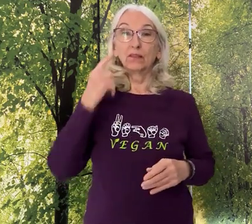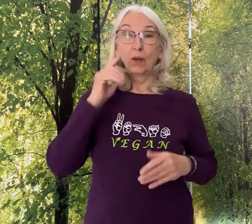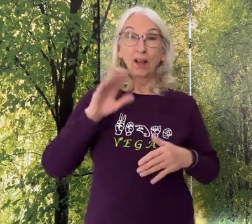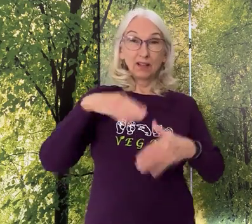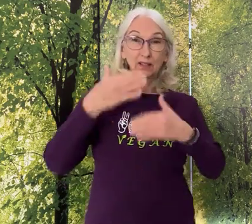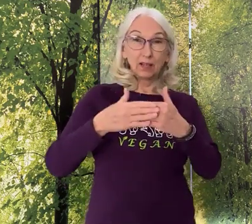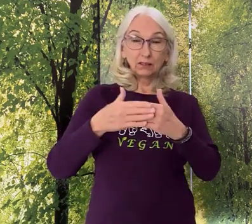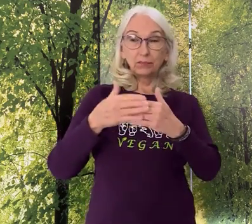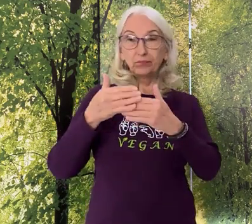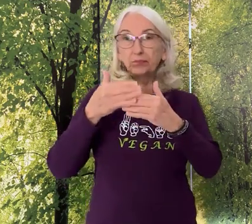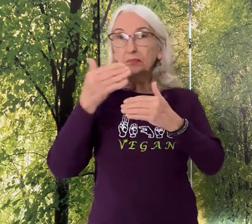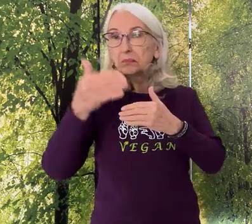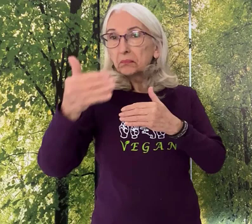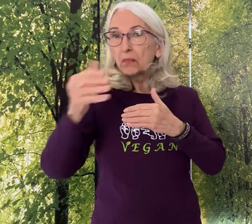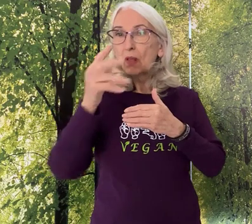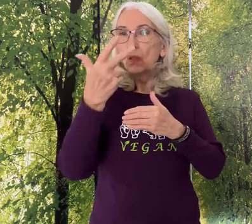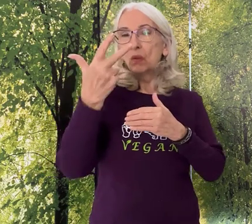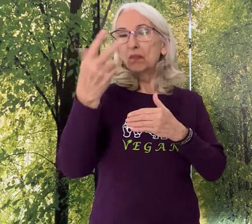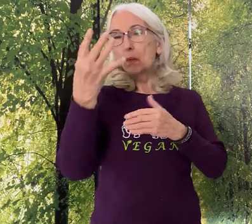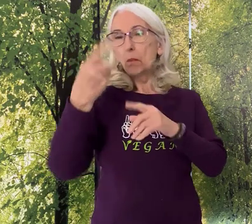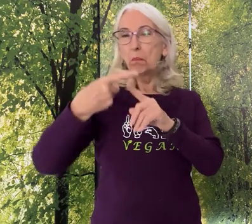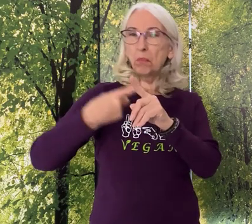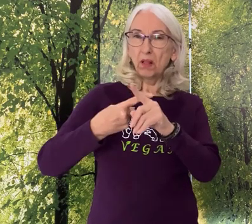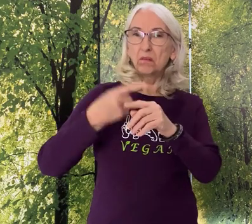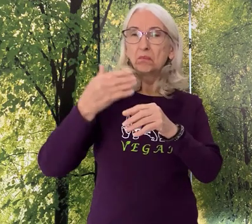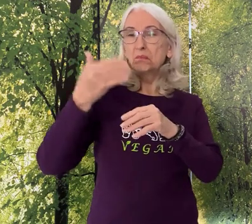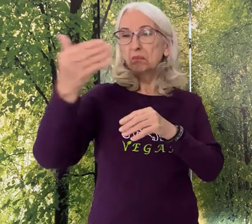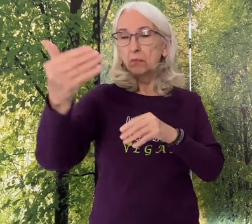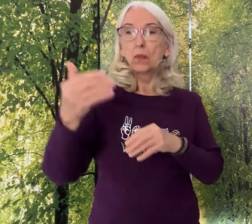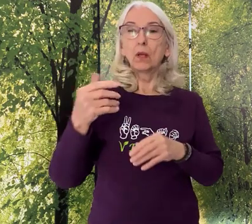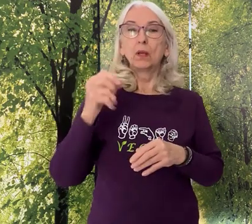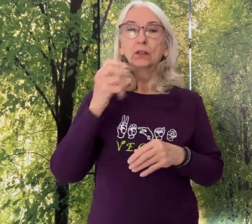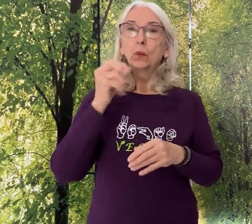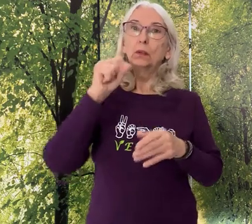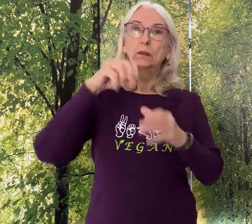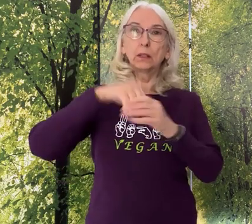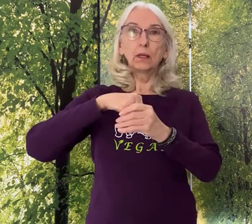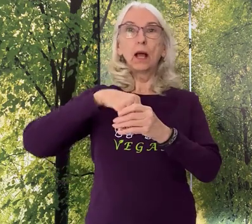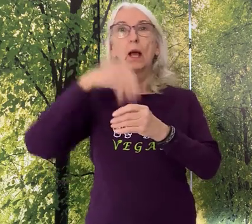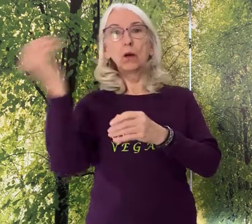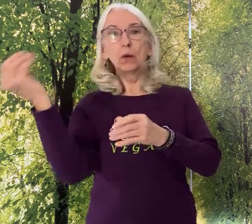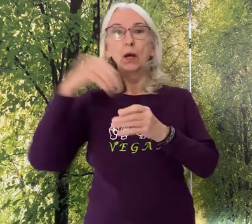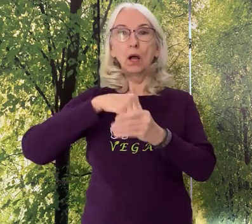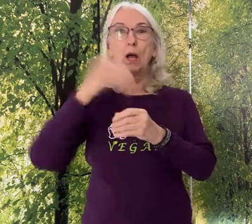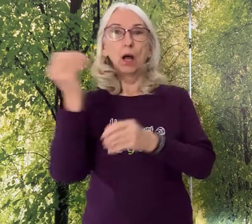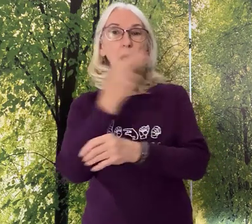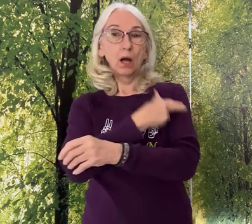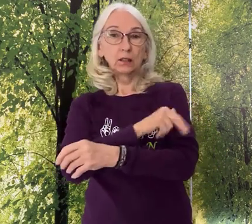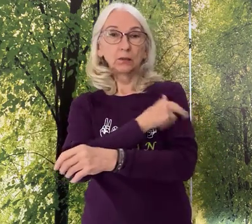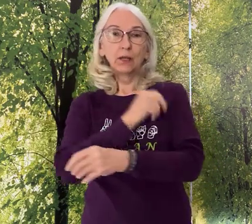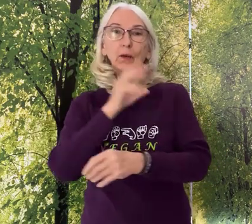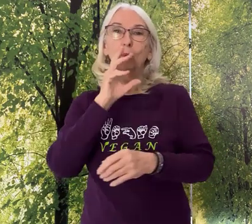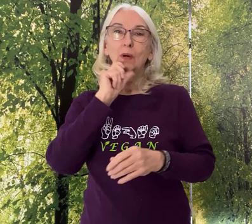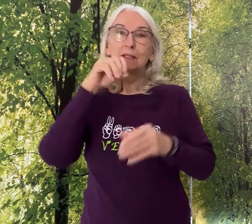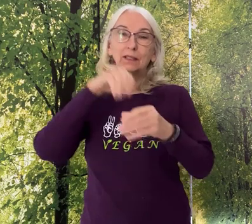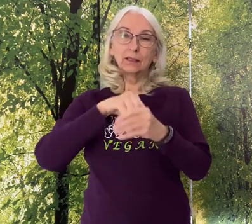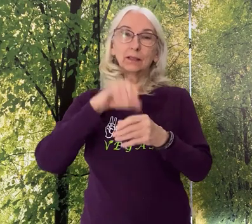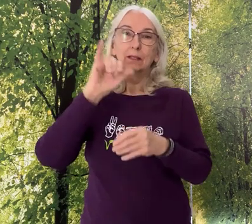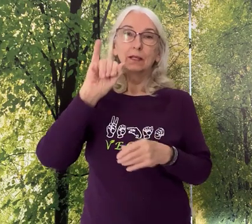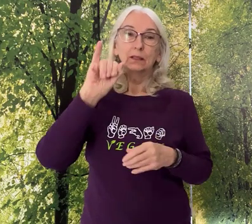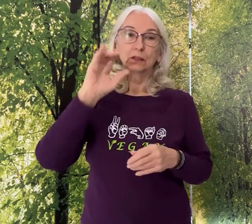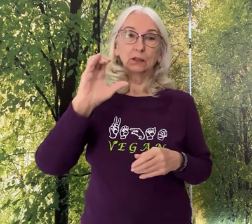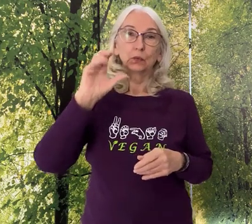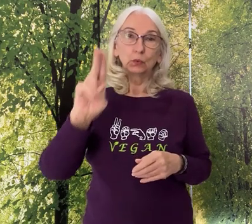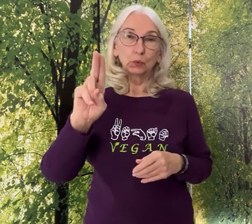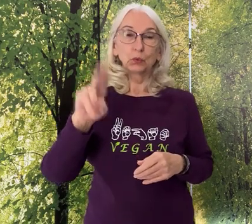For the next 3-4 months, she was in and out of the hospital and Intensive Care Units.